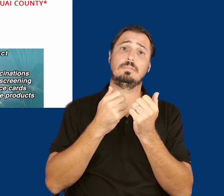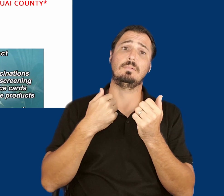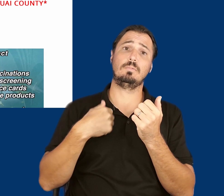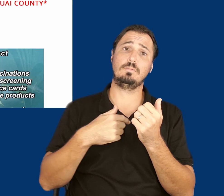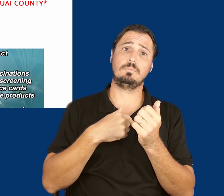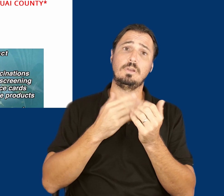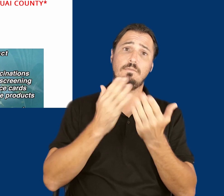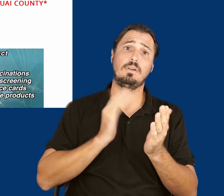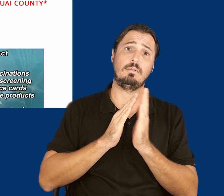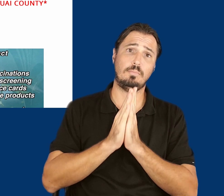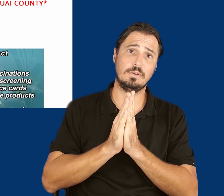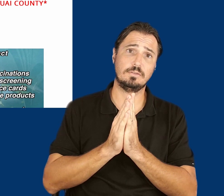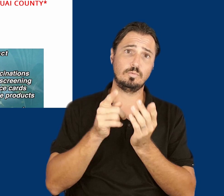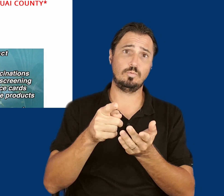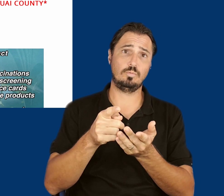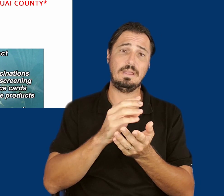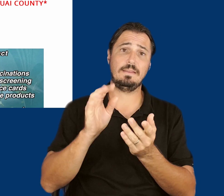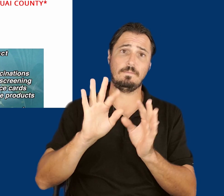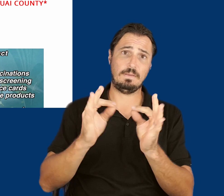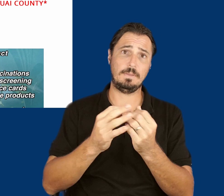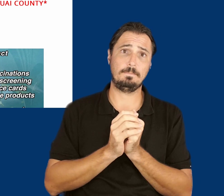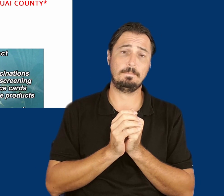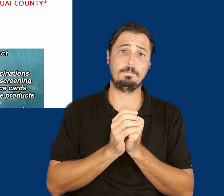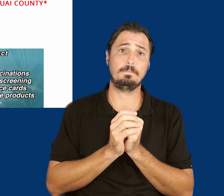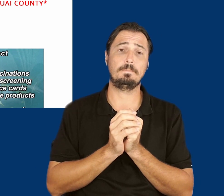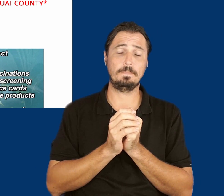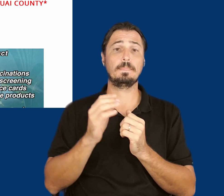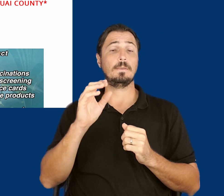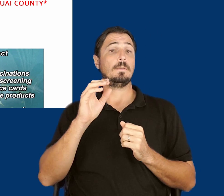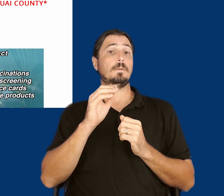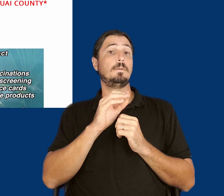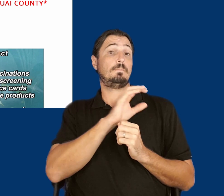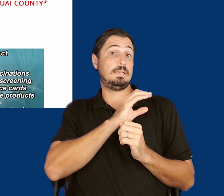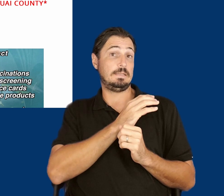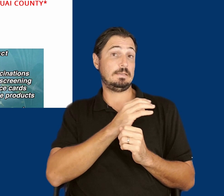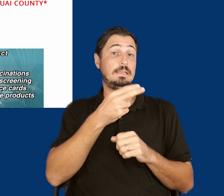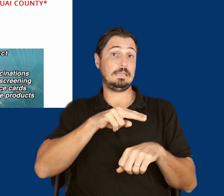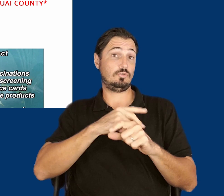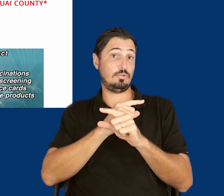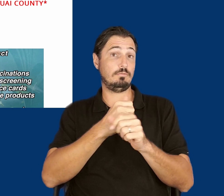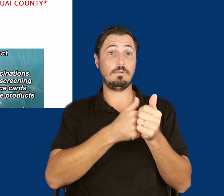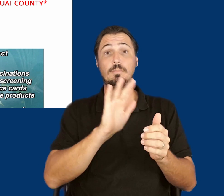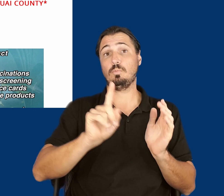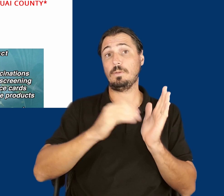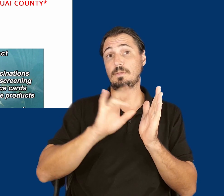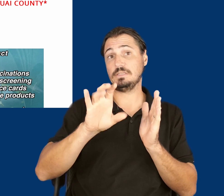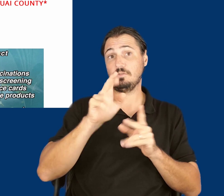The Kaua`i Police Department and the National Guard are tracking approximately 1,700 individuals in travel-related quarantine.